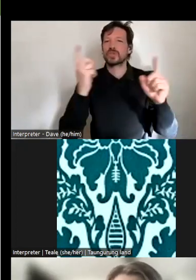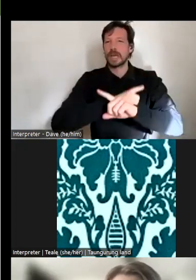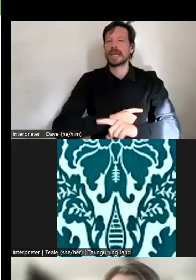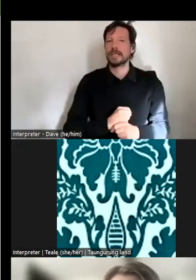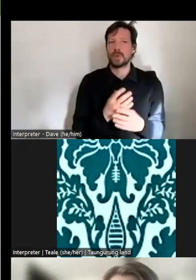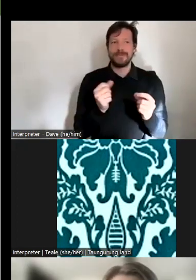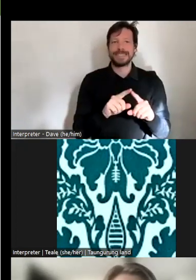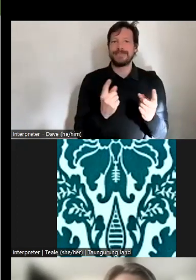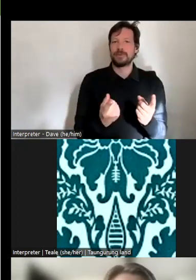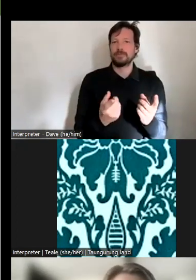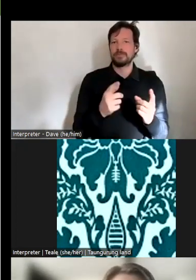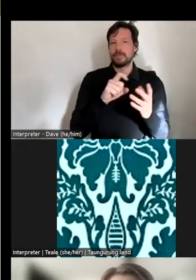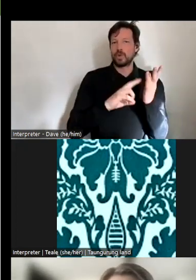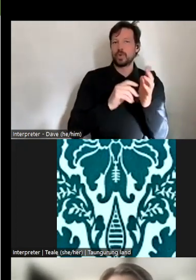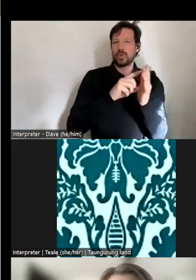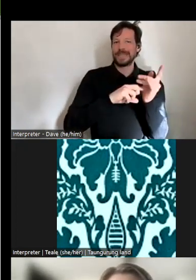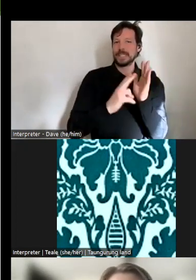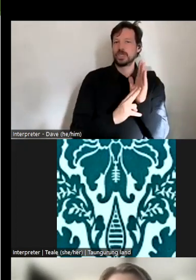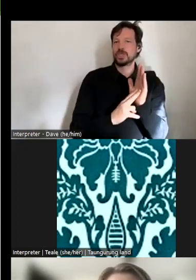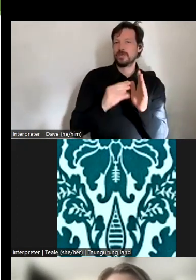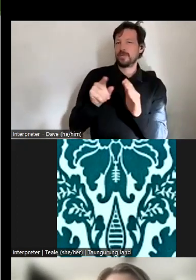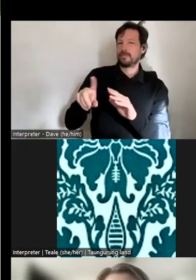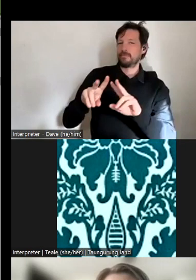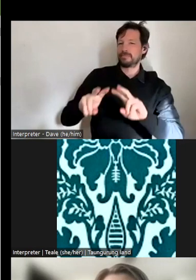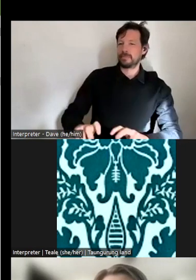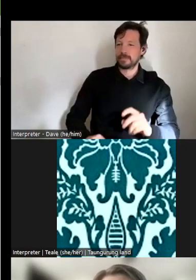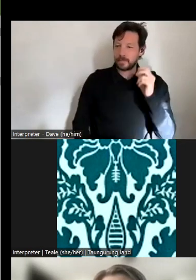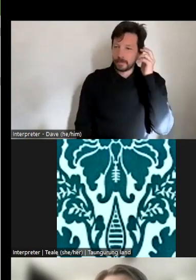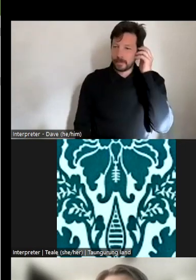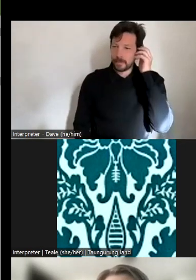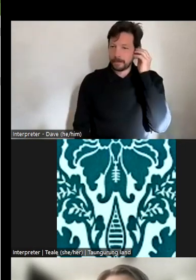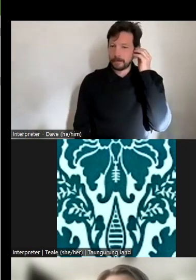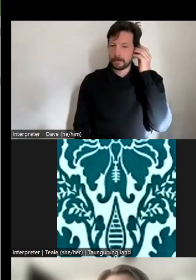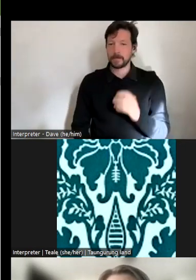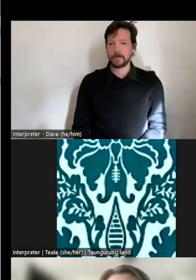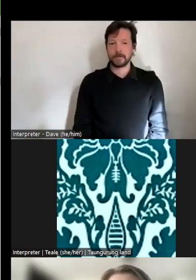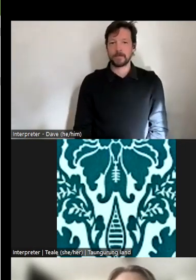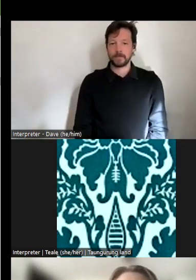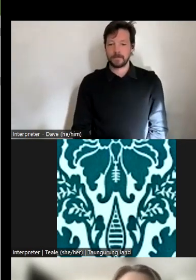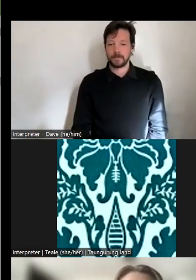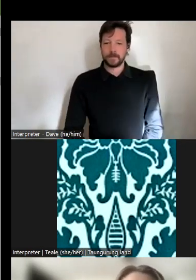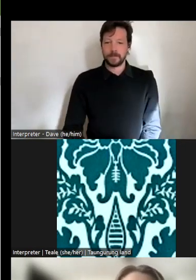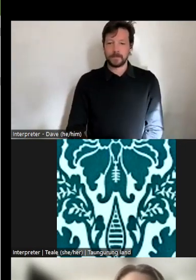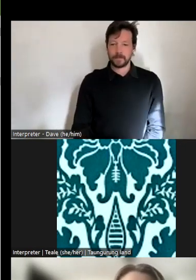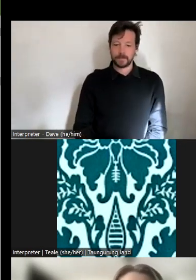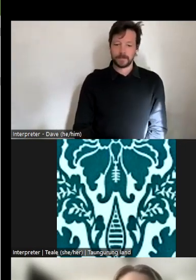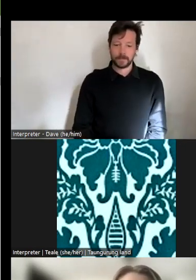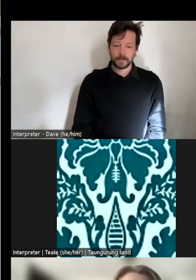that they found in that study. And so on the back of that, they led an application